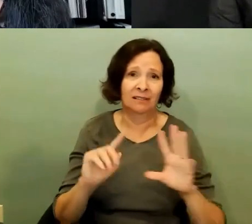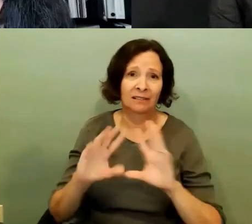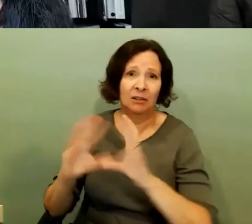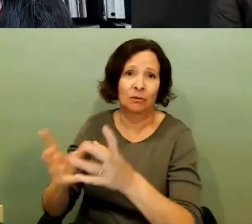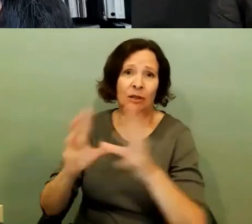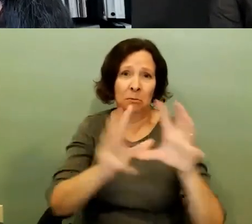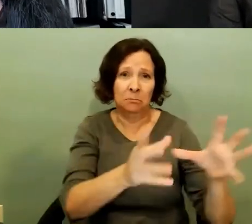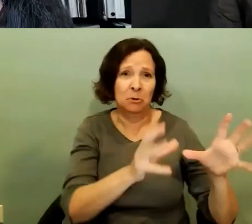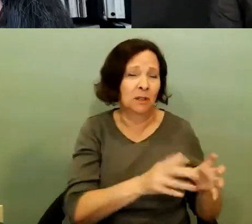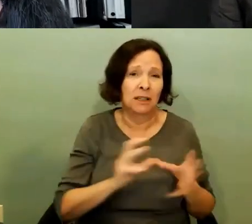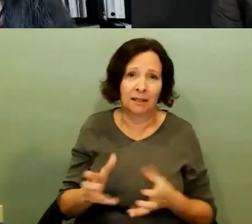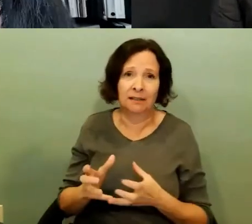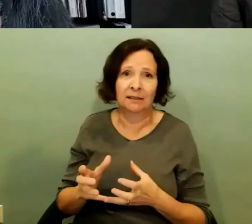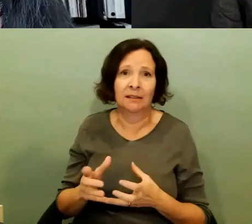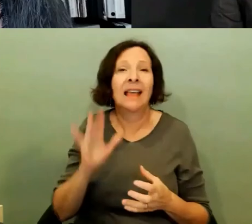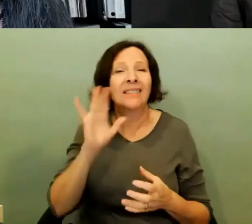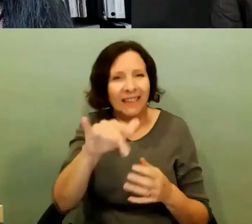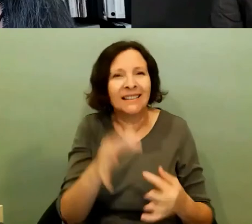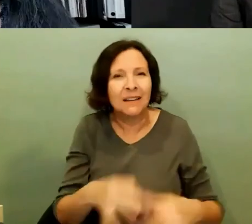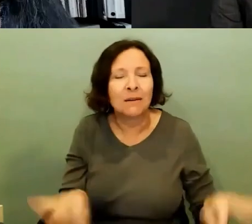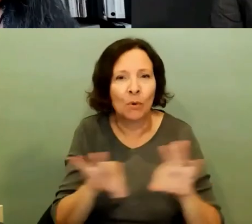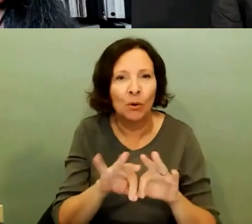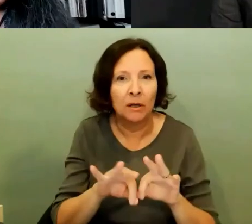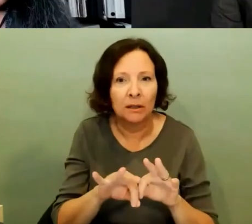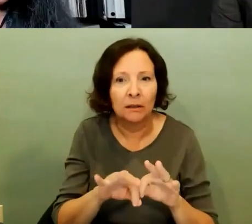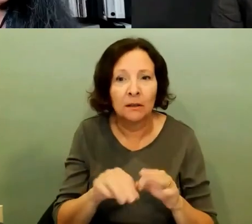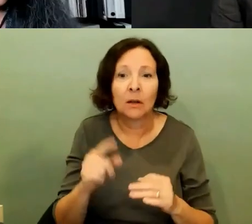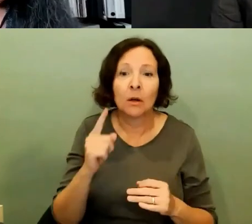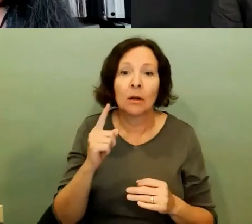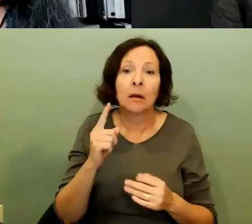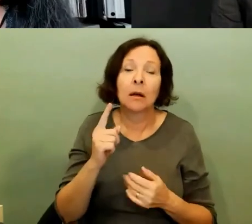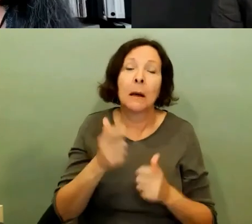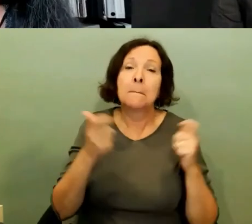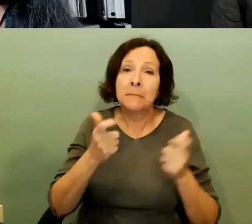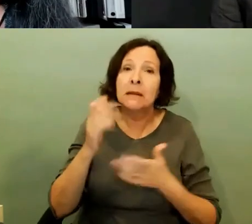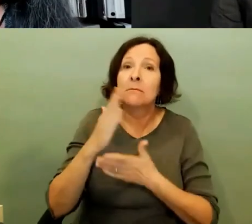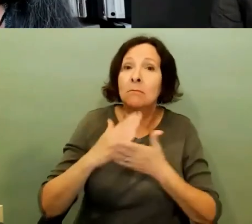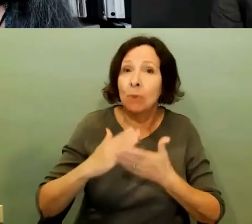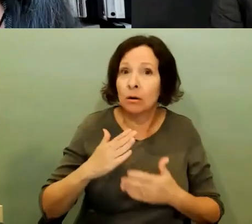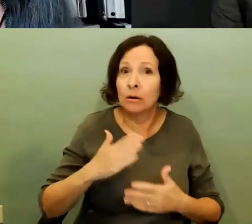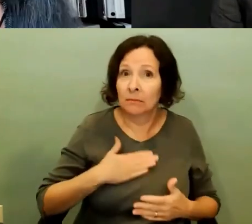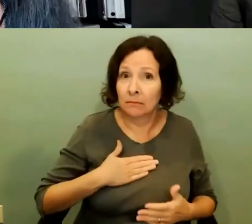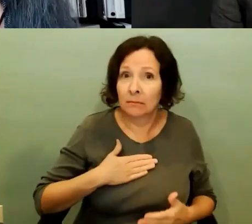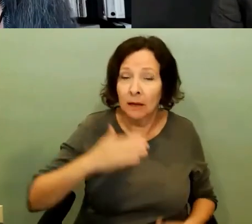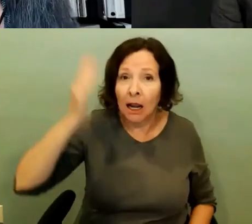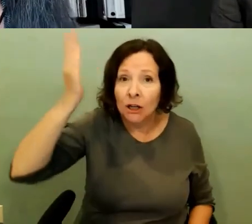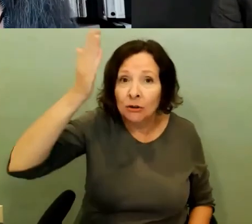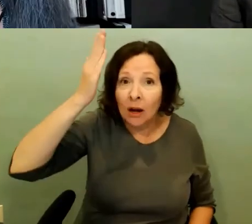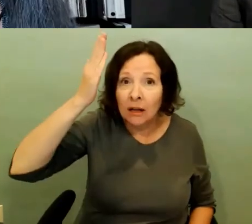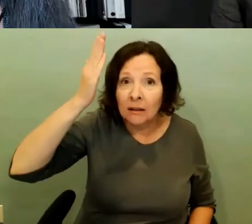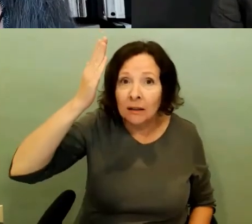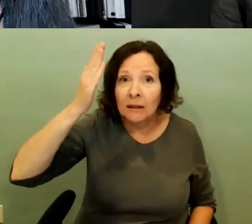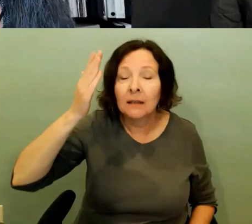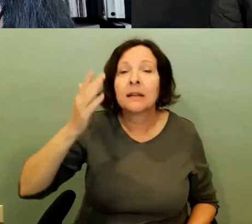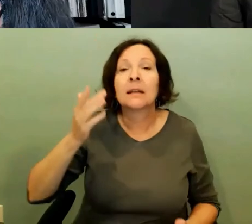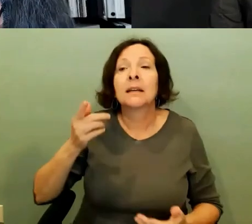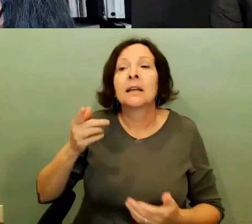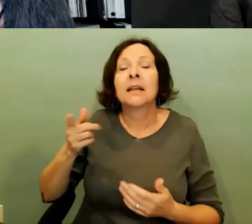And so I think a big part of my talk was how students feel invisible and